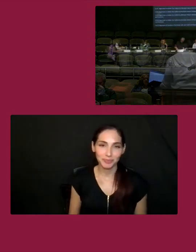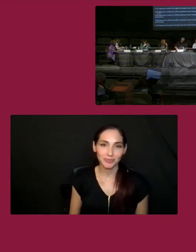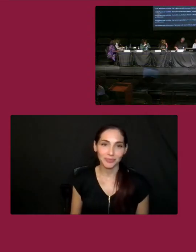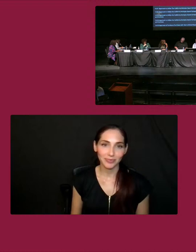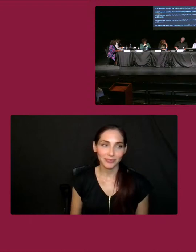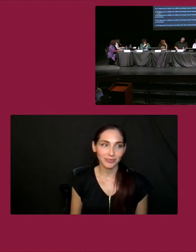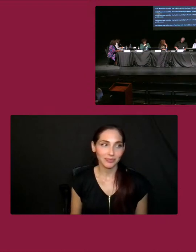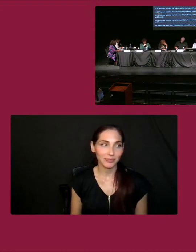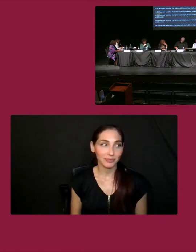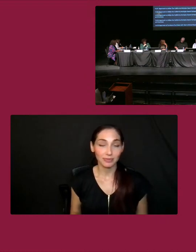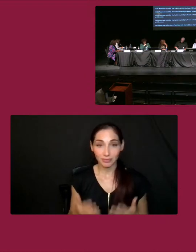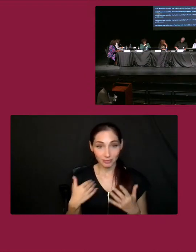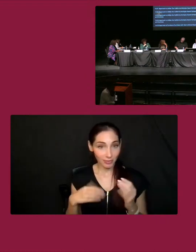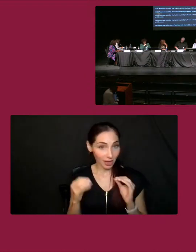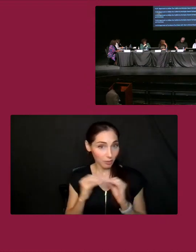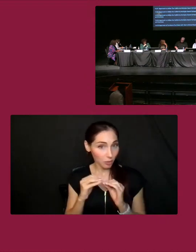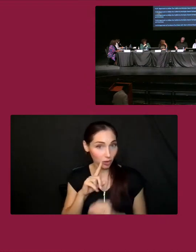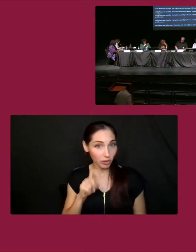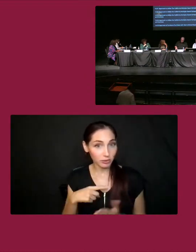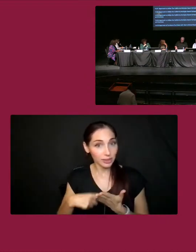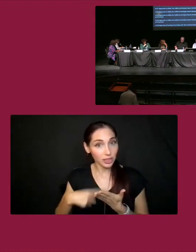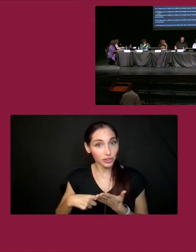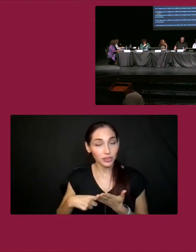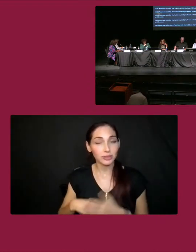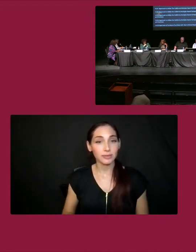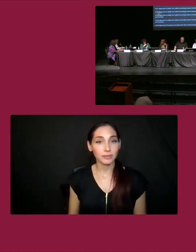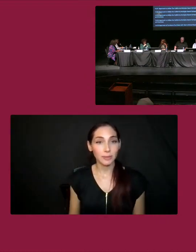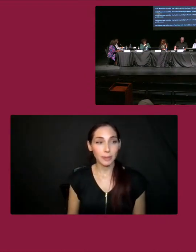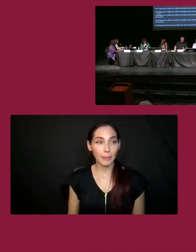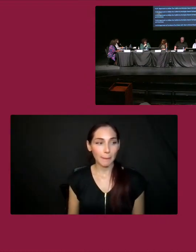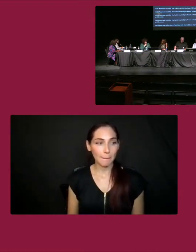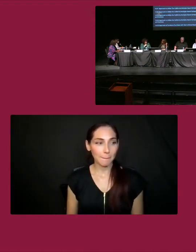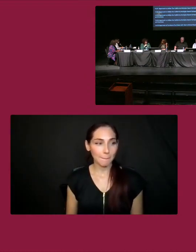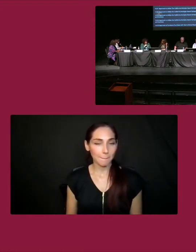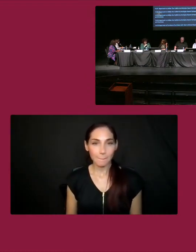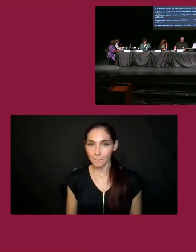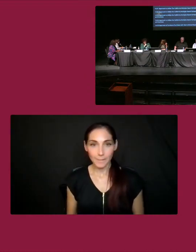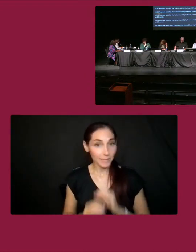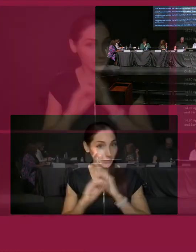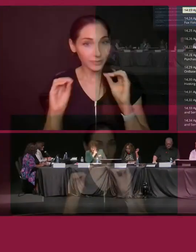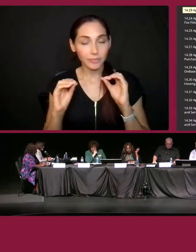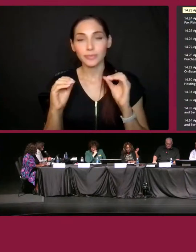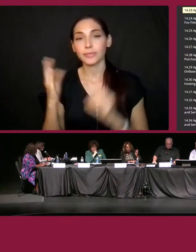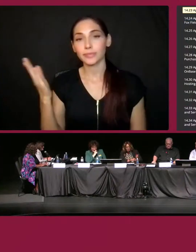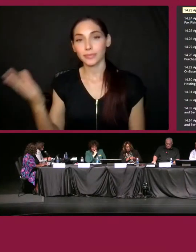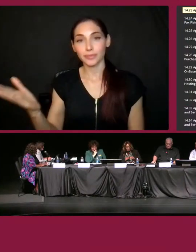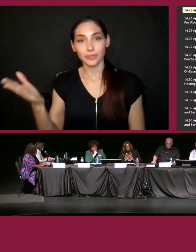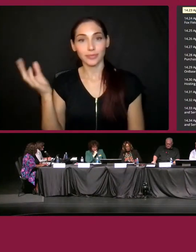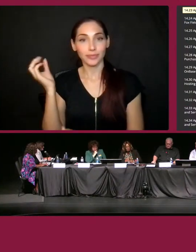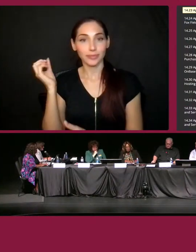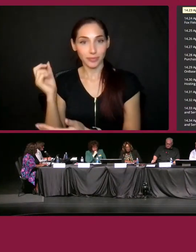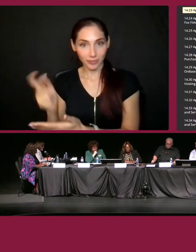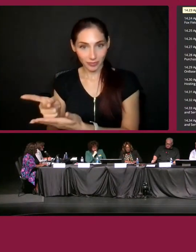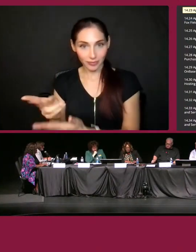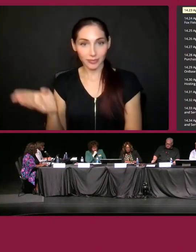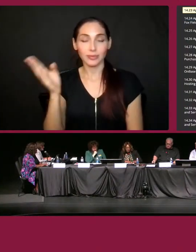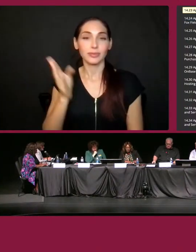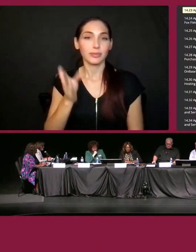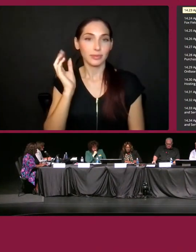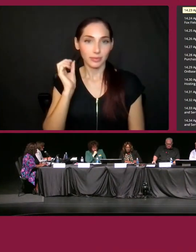Any further discussion? The vote. Student Trustee Rivera? Approved. Trustee Gaines? Approved.